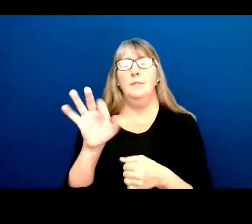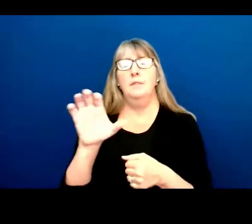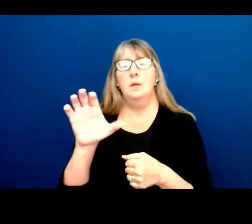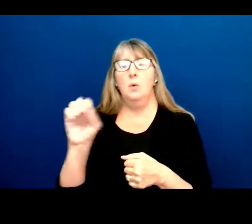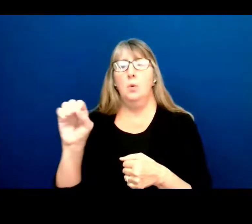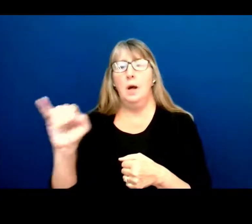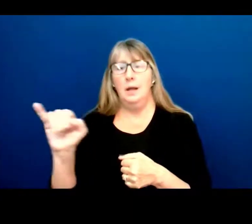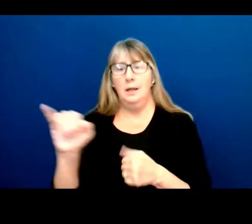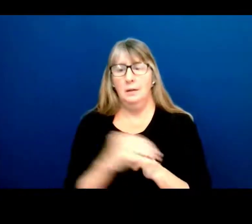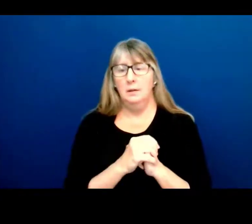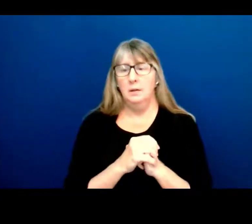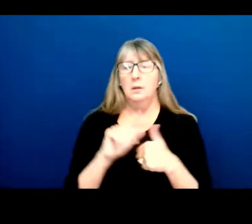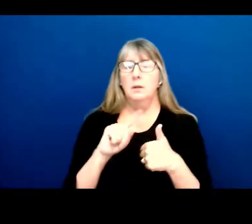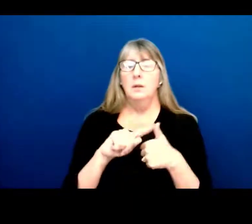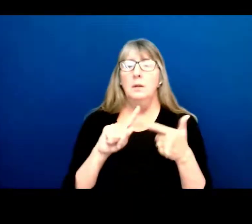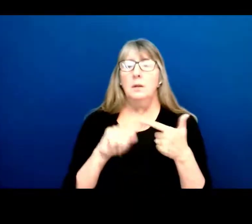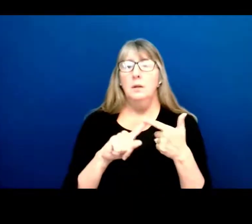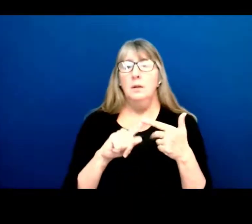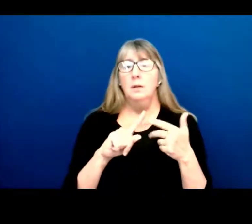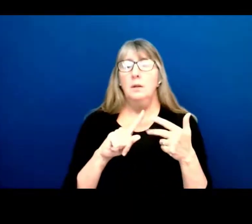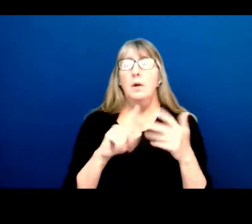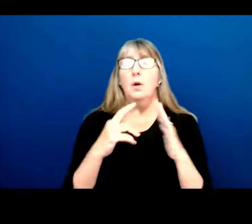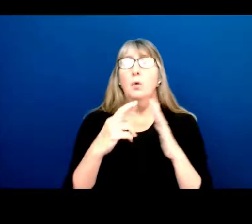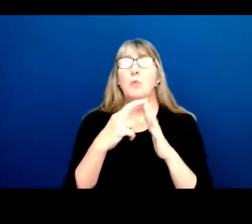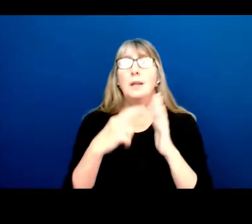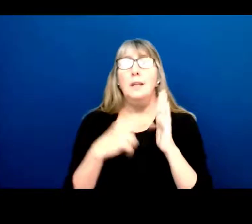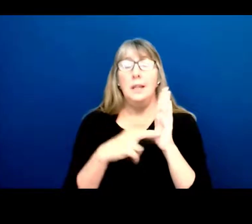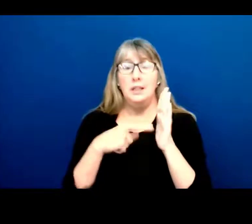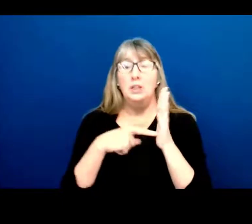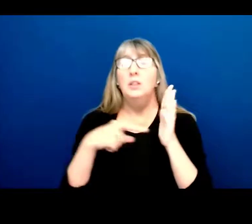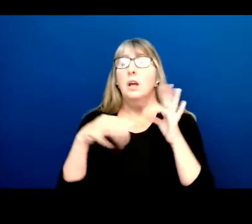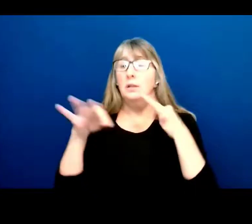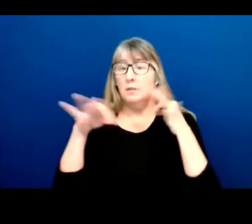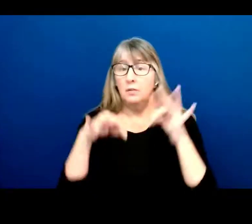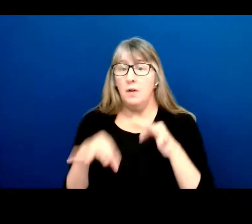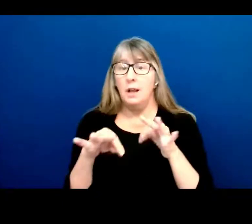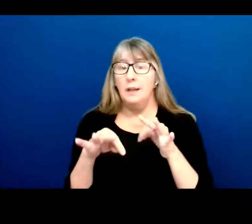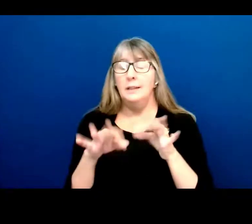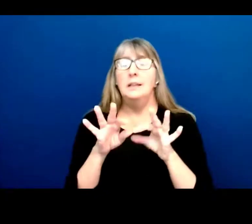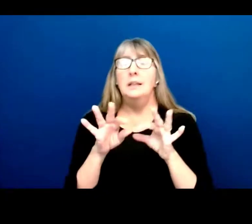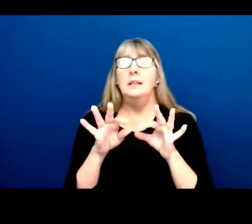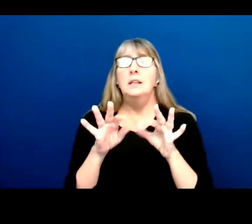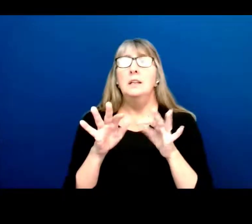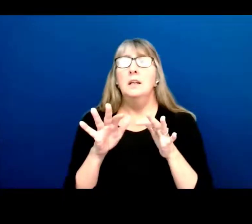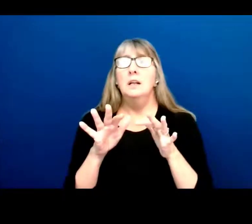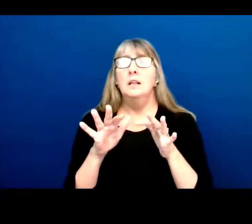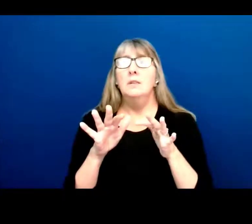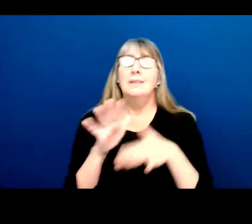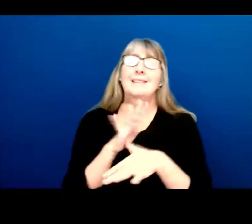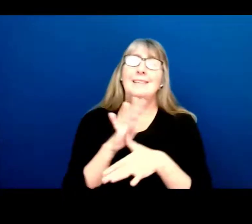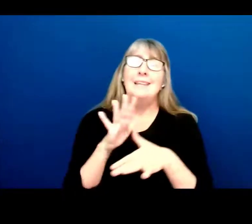The regulation does define senior/key personnel, but it's not the same definition